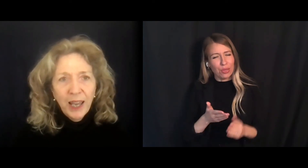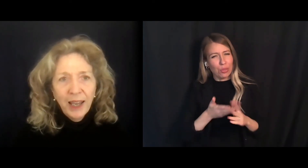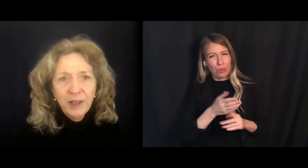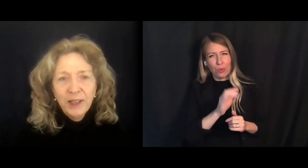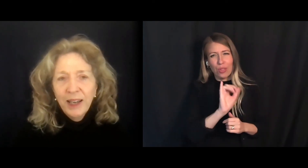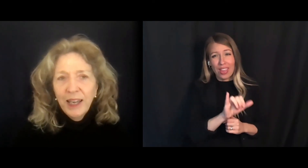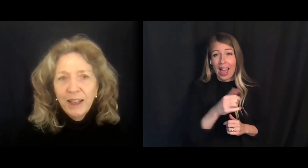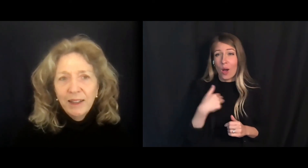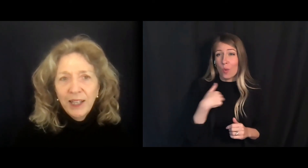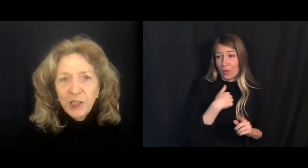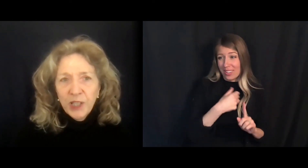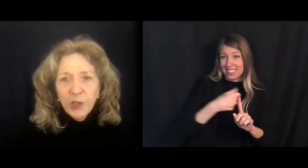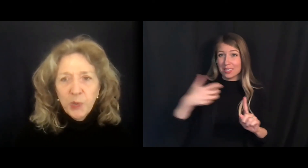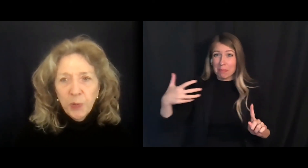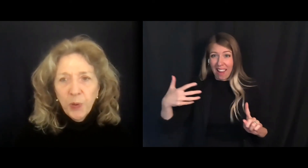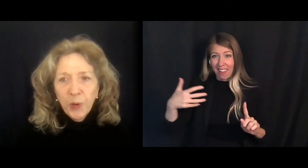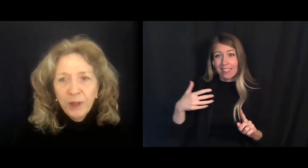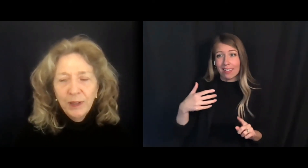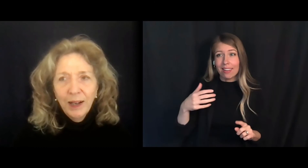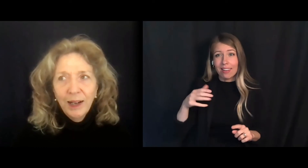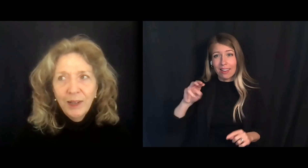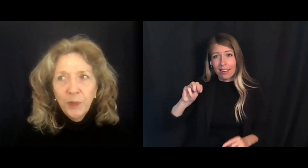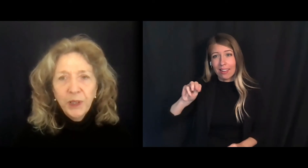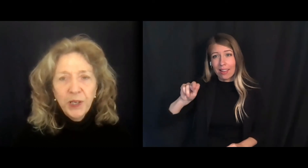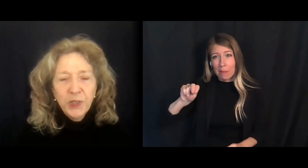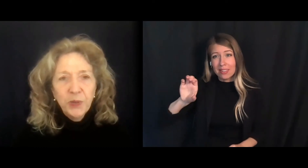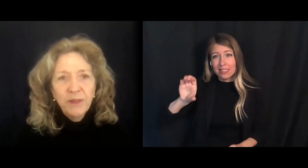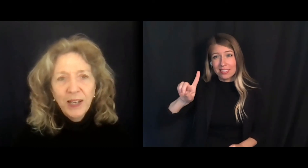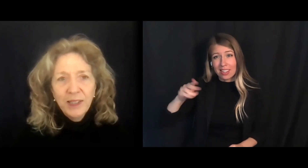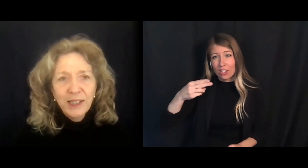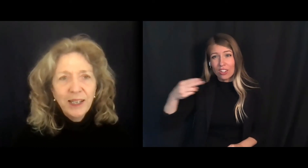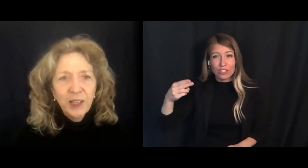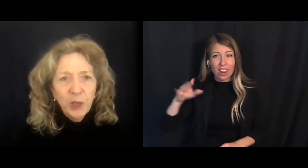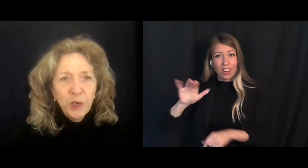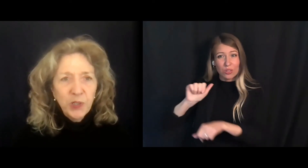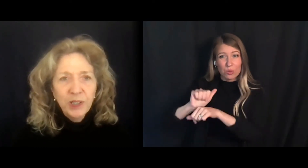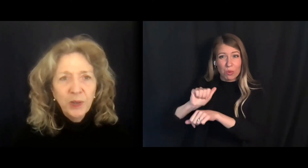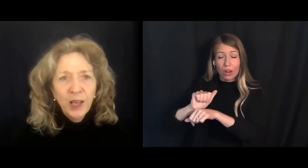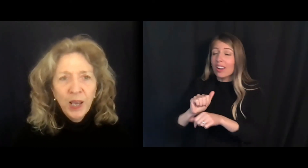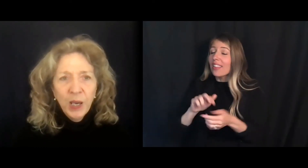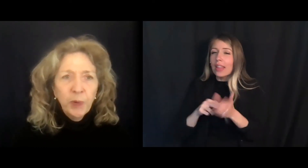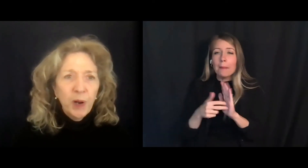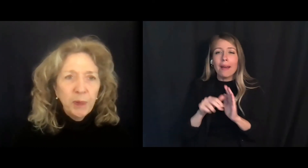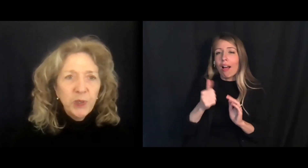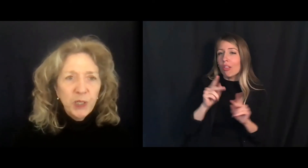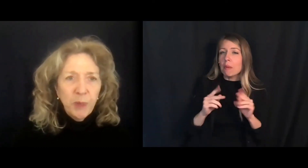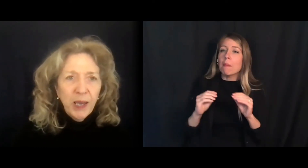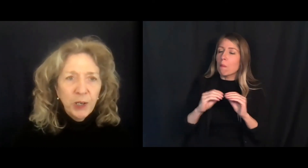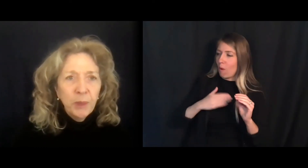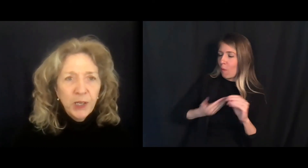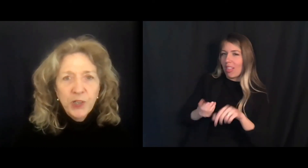and legislators were more willing to invest in the Commission. And we were able to expand our budget